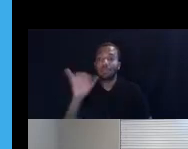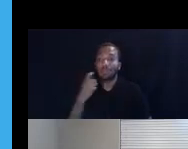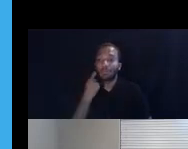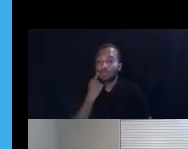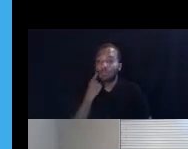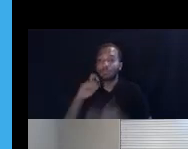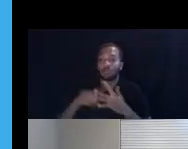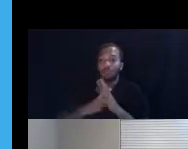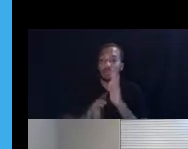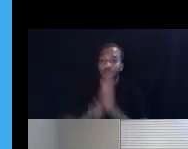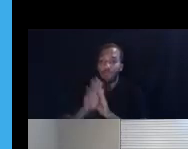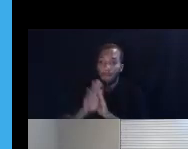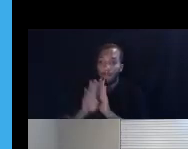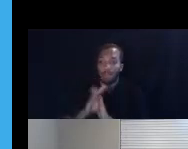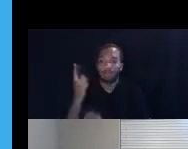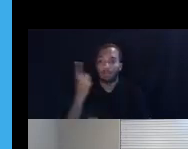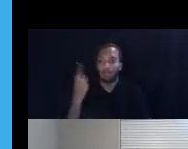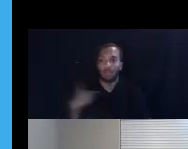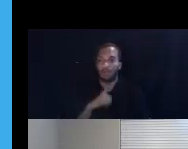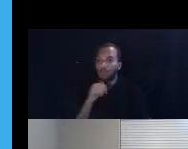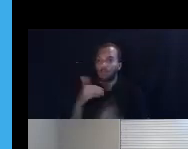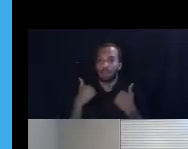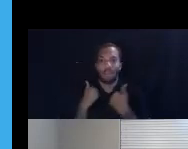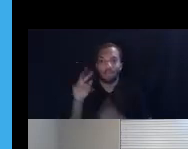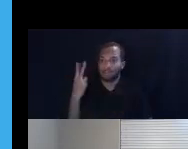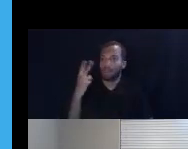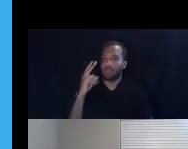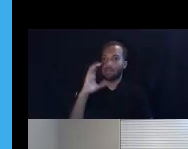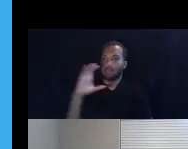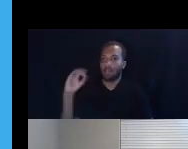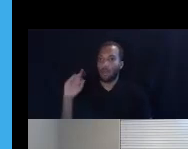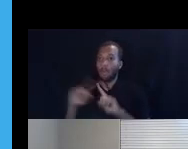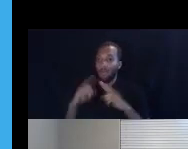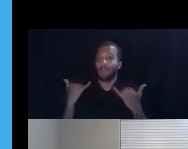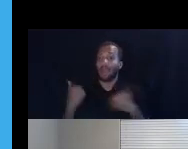because we didn't have a second CCO, but now we do, which is Trillium.